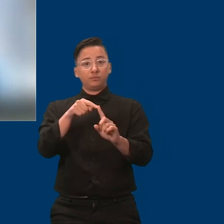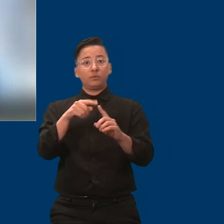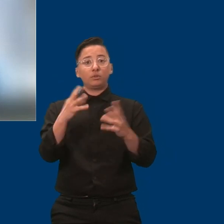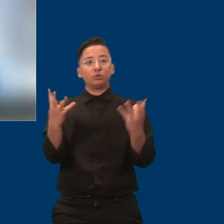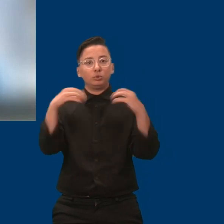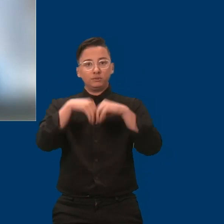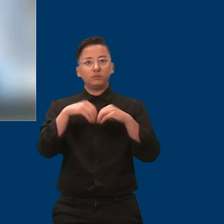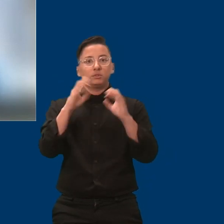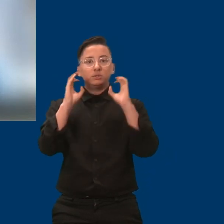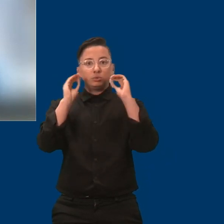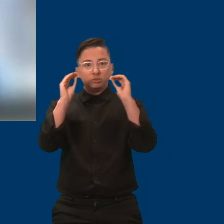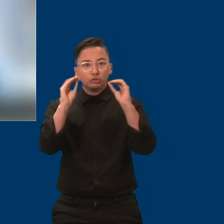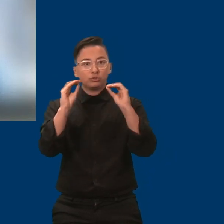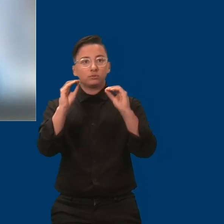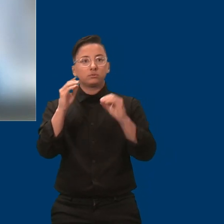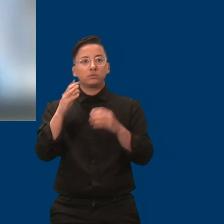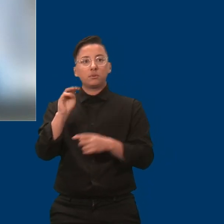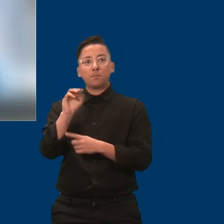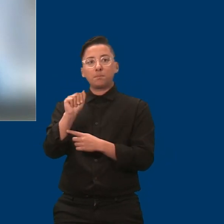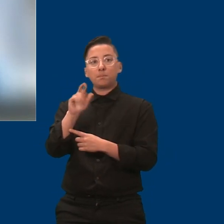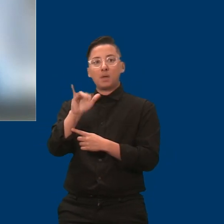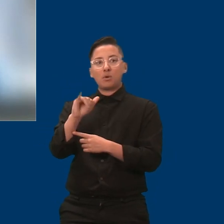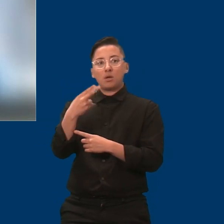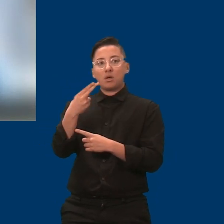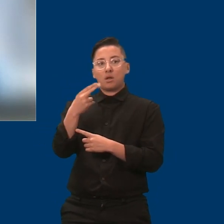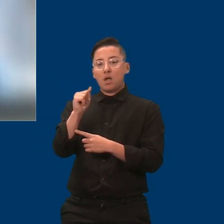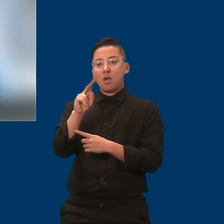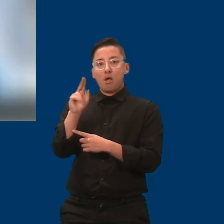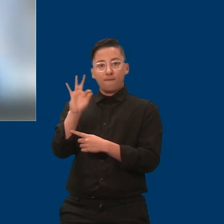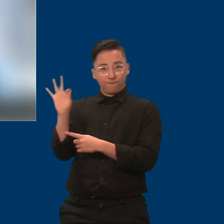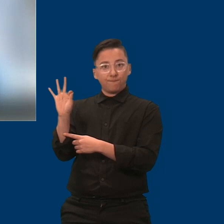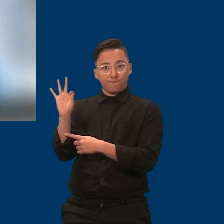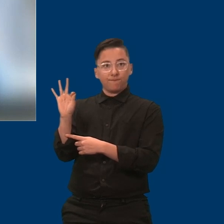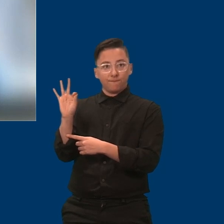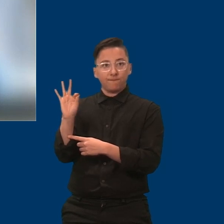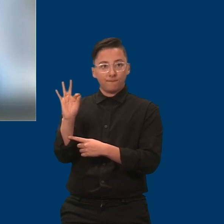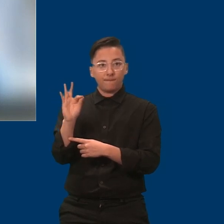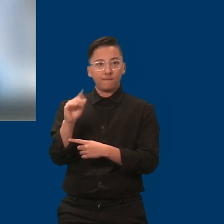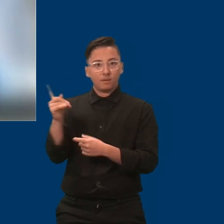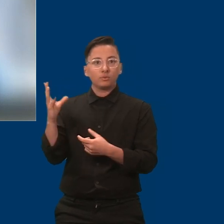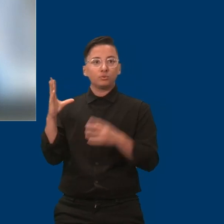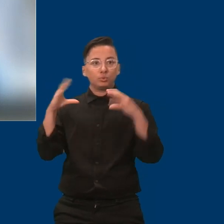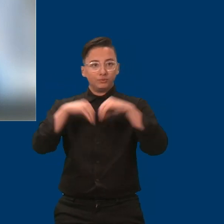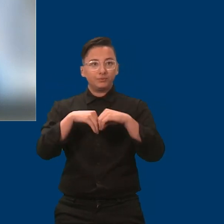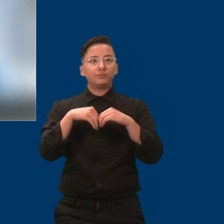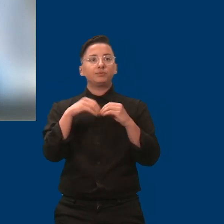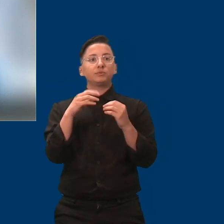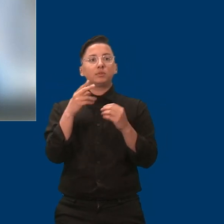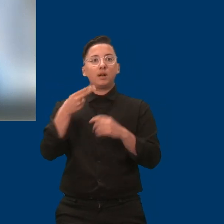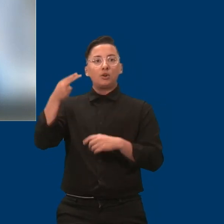the Minnesota Inclusive Higher Education Consortium, student citizen advocate Gage Robinson,